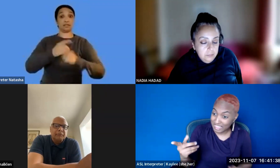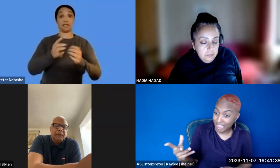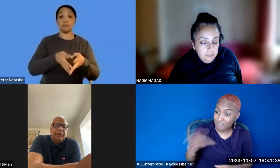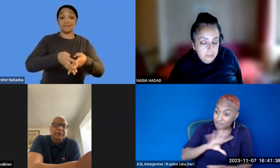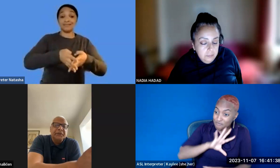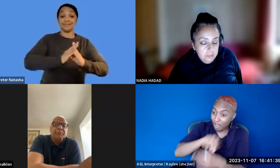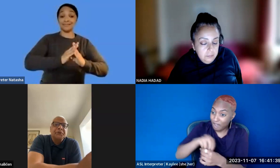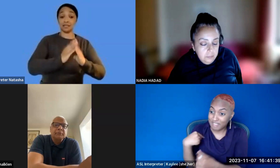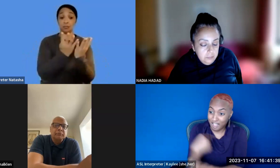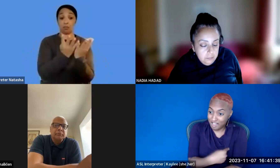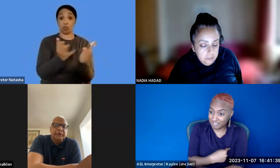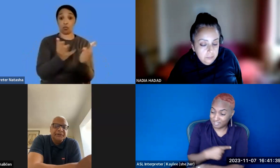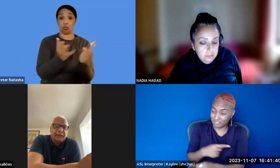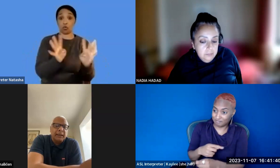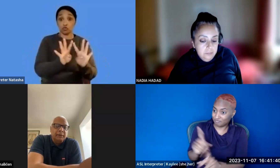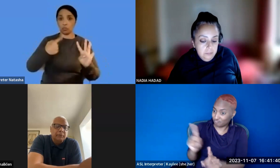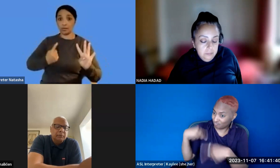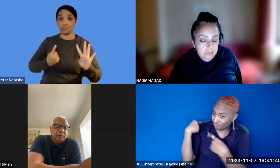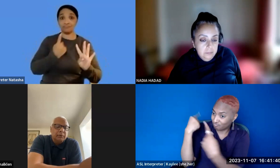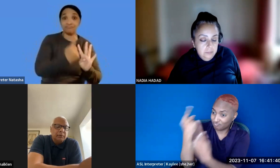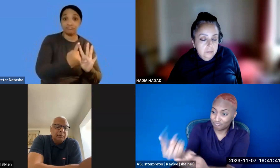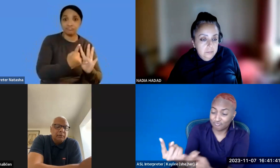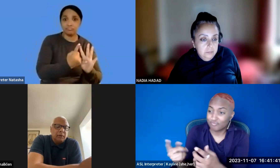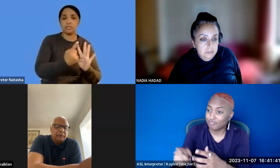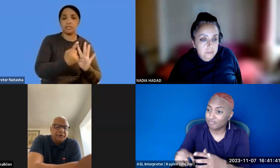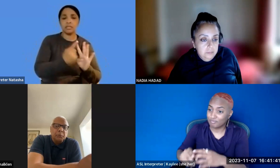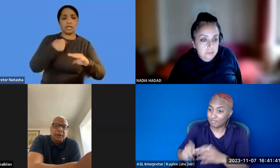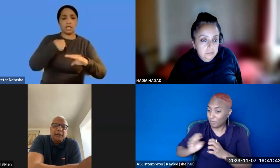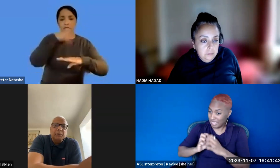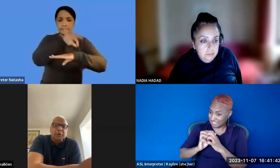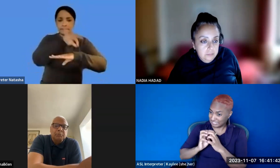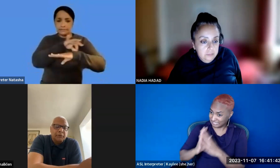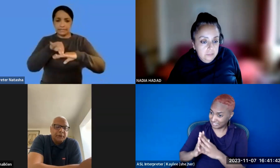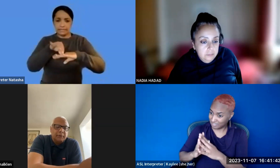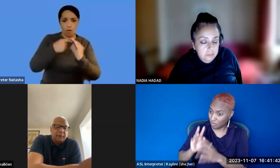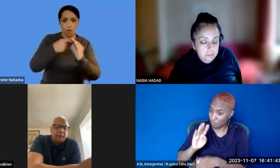from the very inception and design of this We Are Able project.